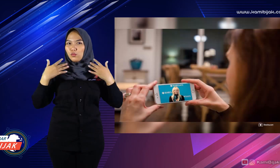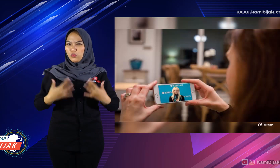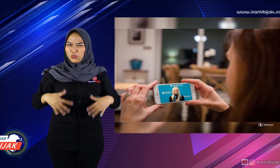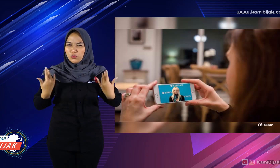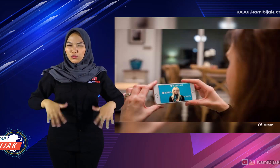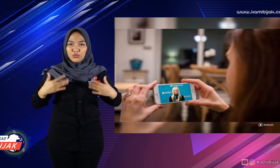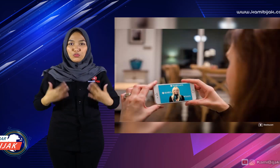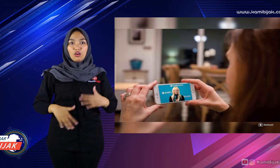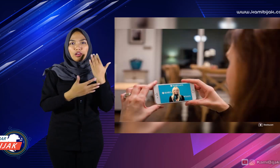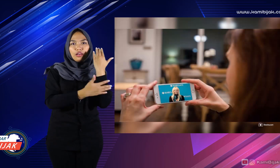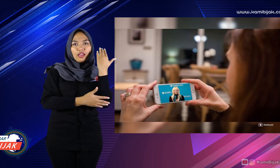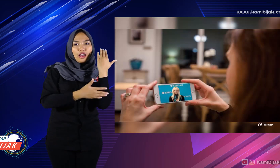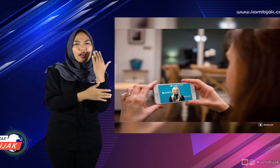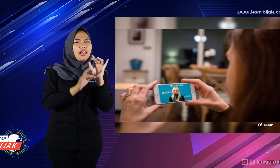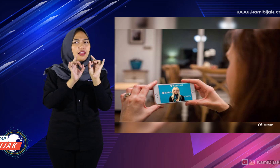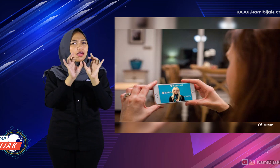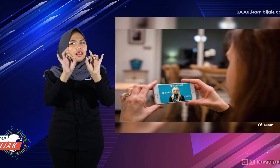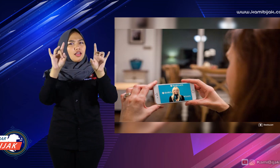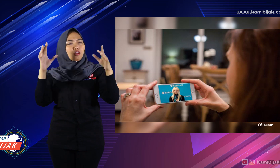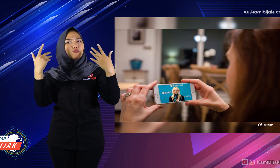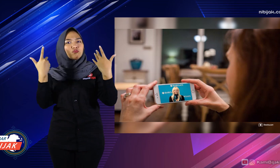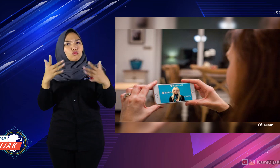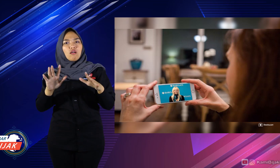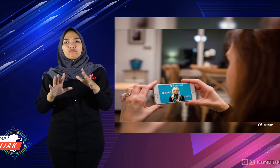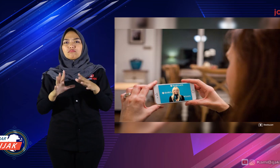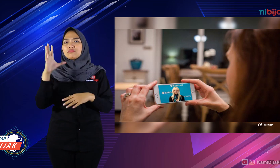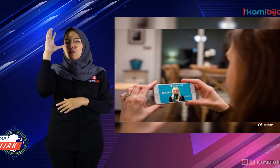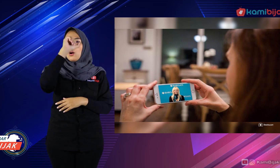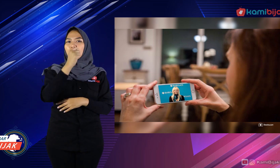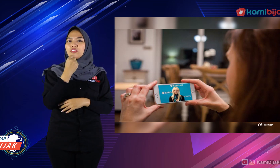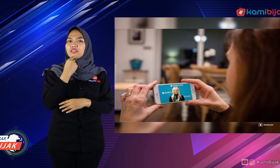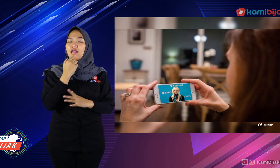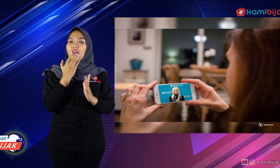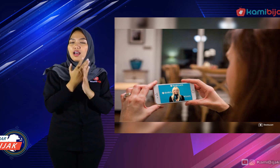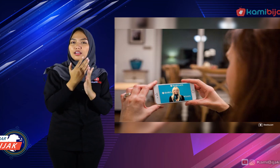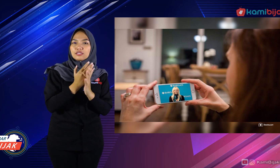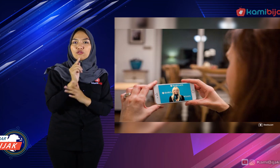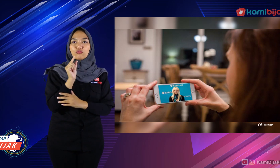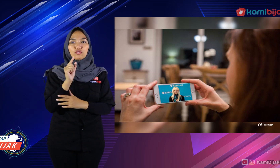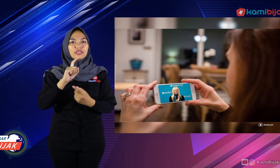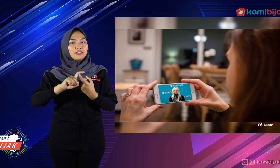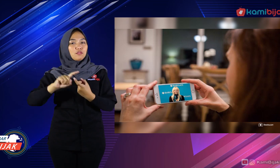Wow other countries now already aware of access to disabilities,